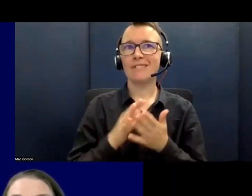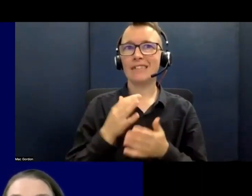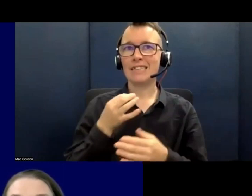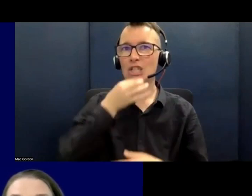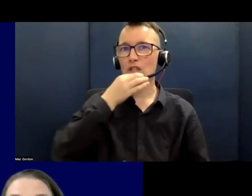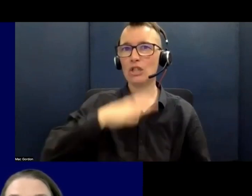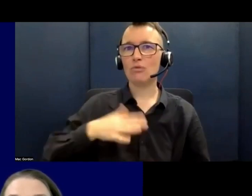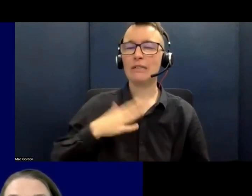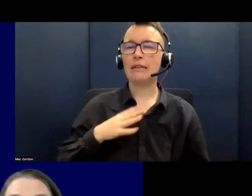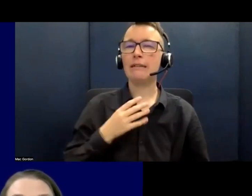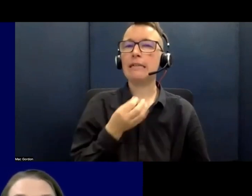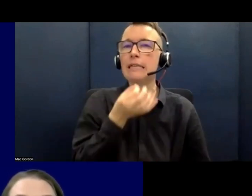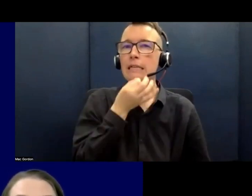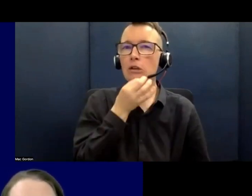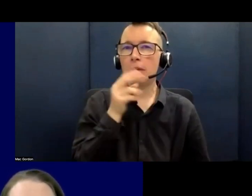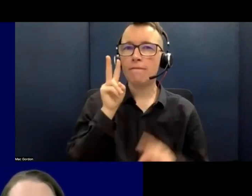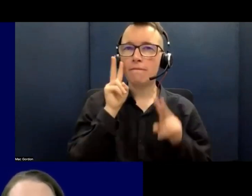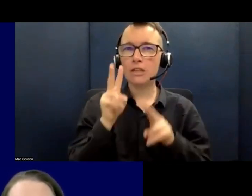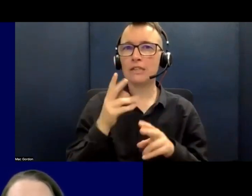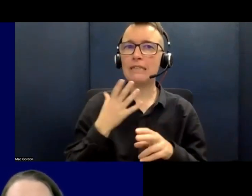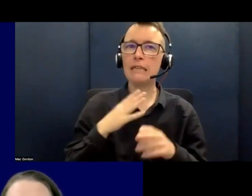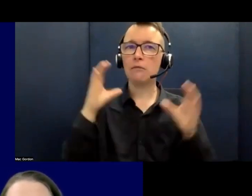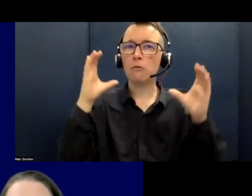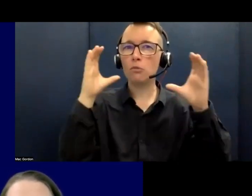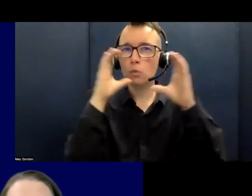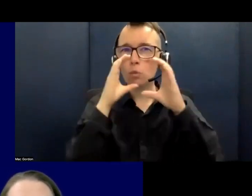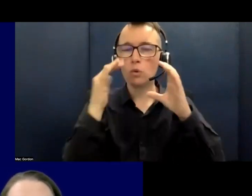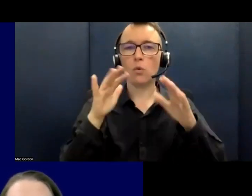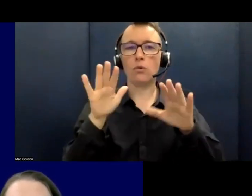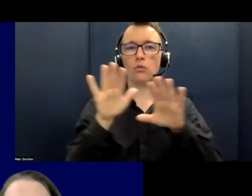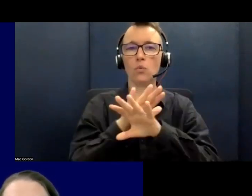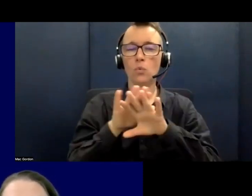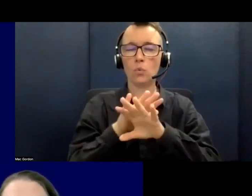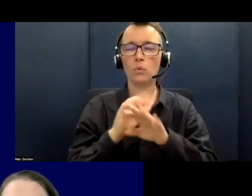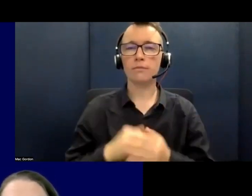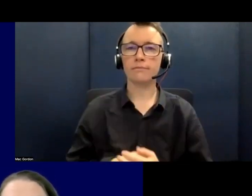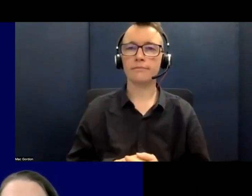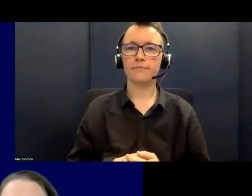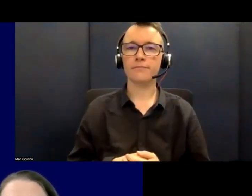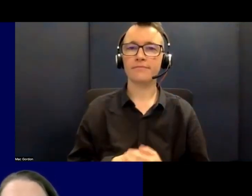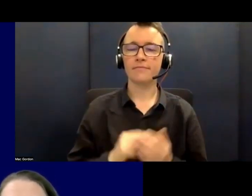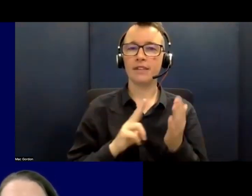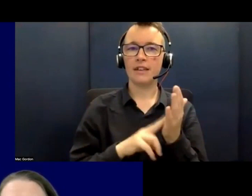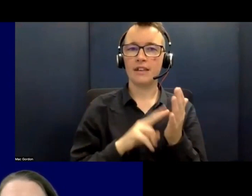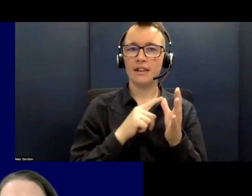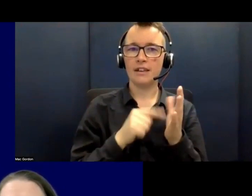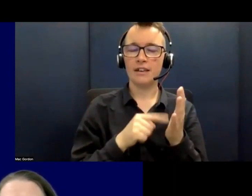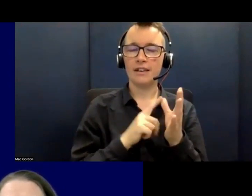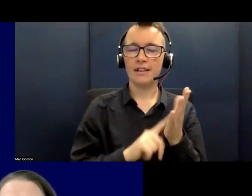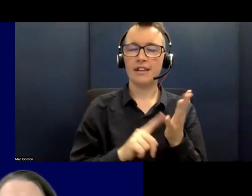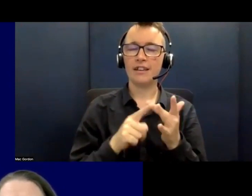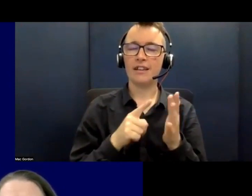[Natalia] I guess there wouldn't be harm in actually introducing the orthoptist into